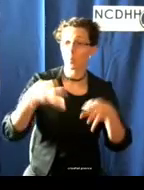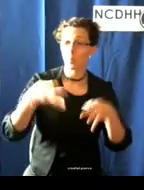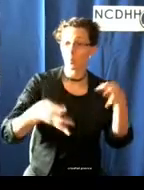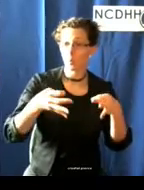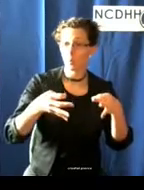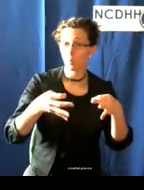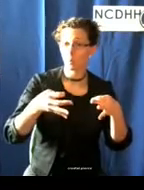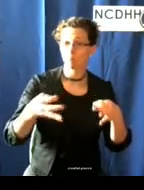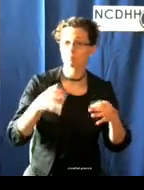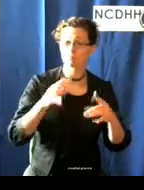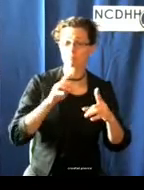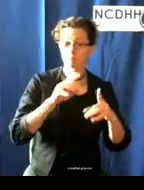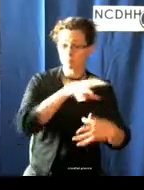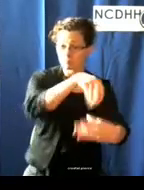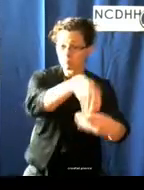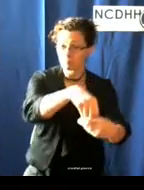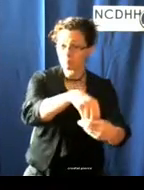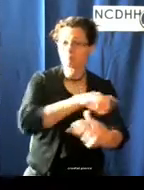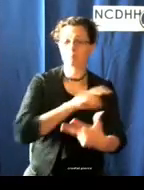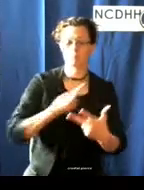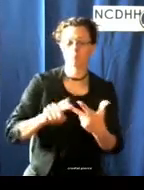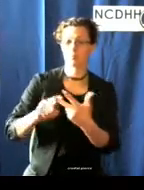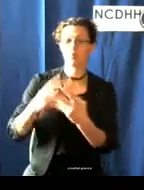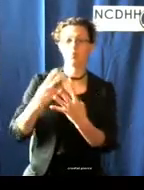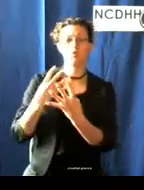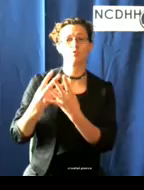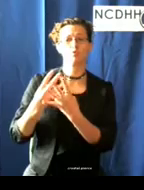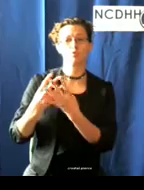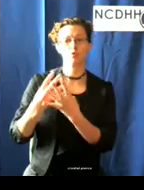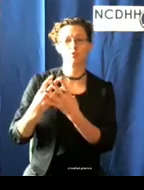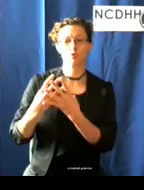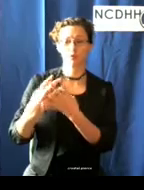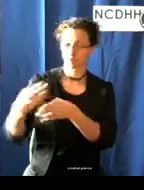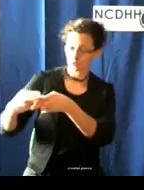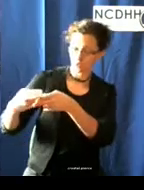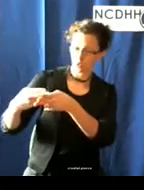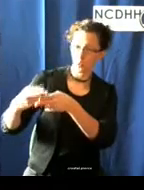JAIL EITHER SHORT TERM OR LONG TERM THESE ARE THE AREAS